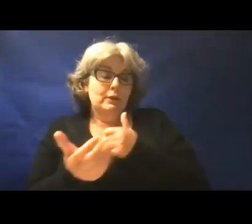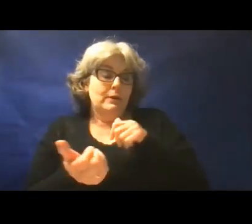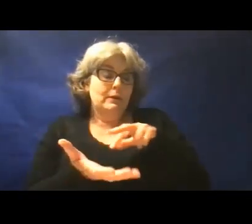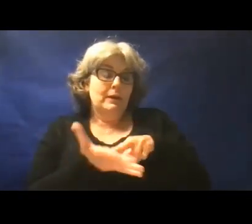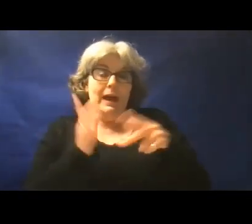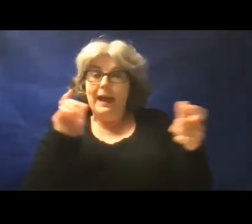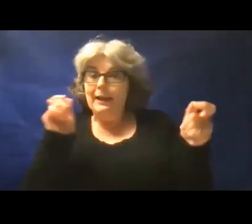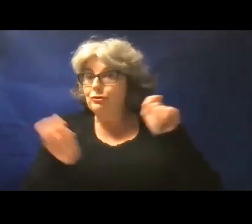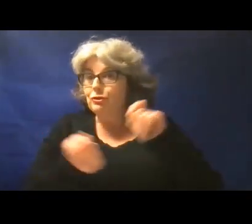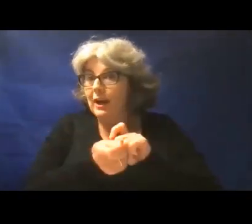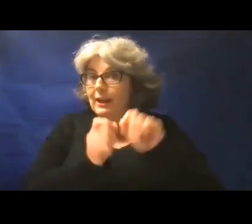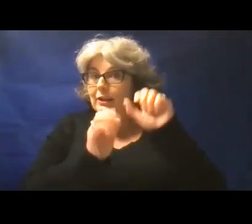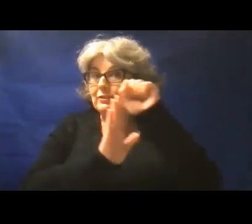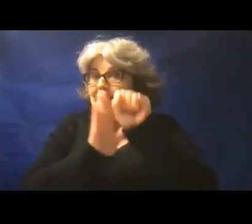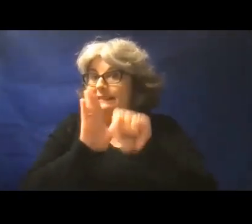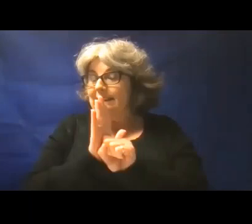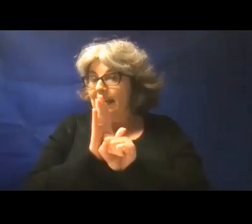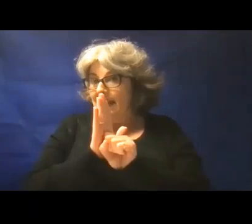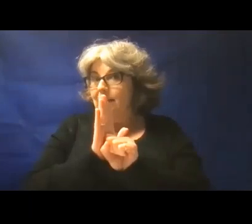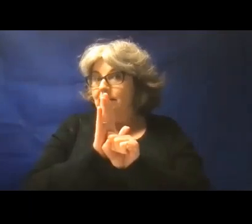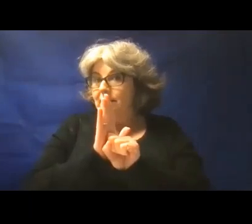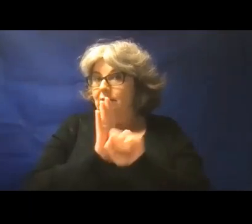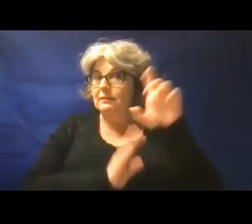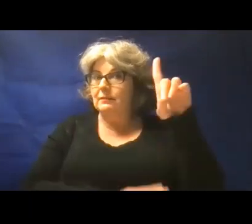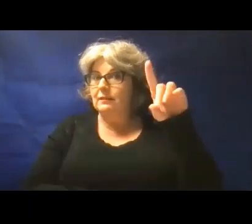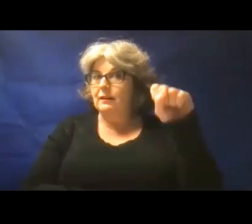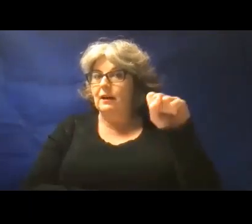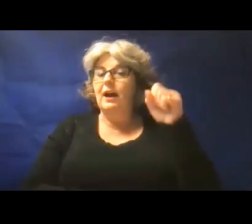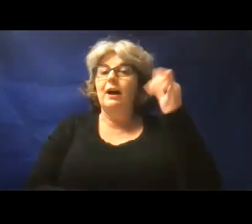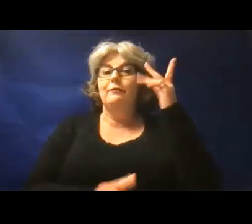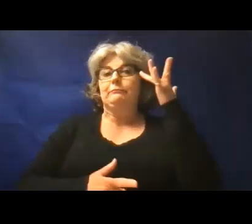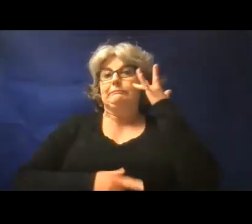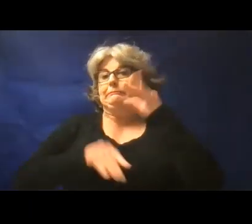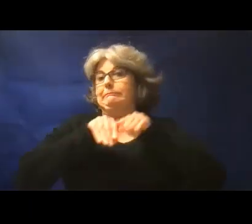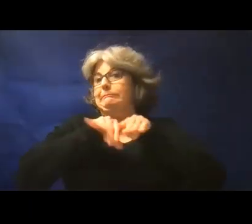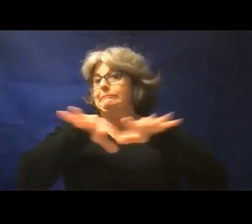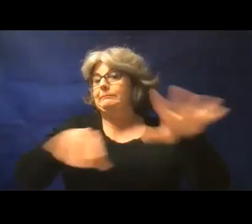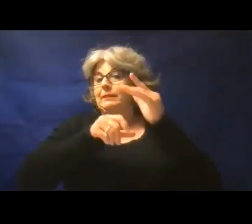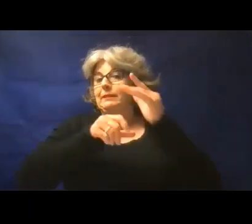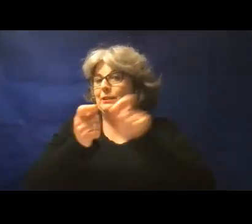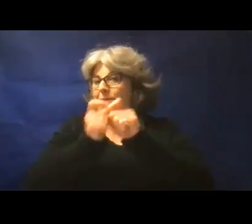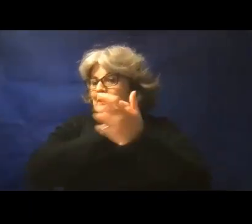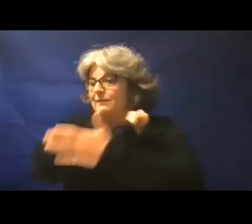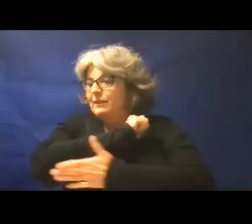in states assessment of the epidemiological conditions in any country or set of countries